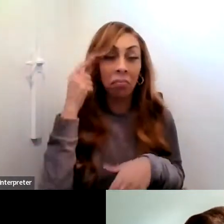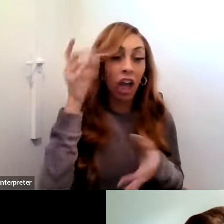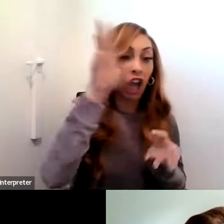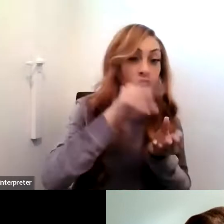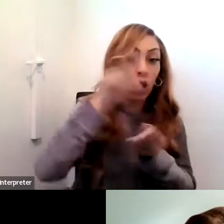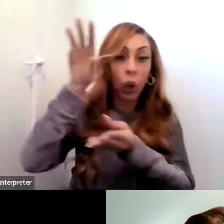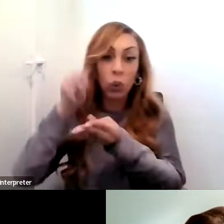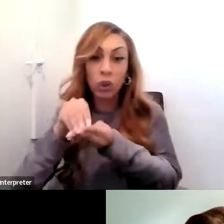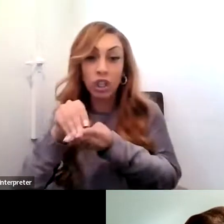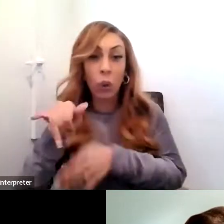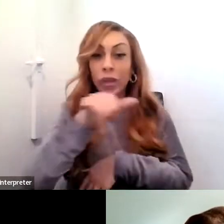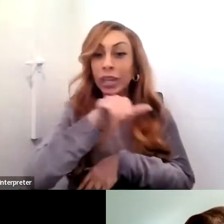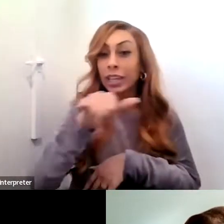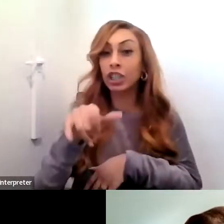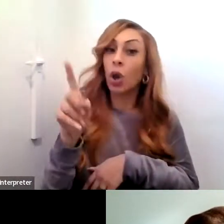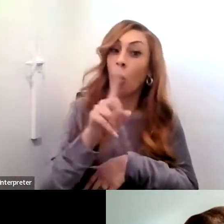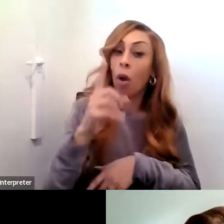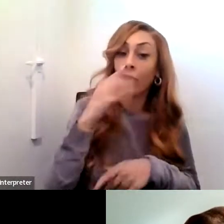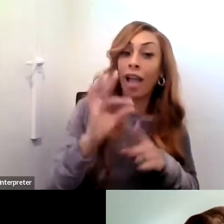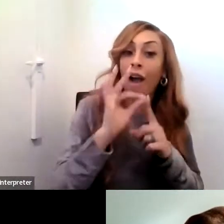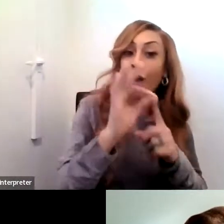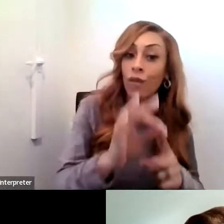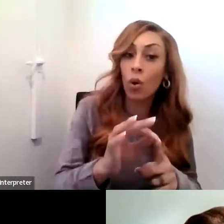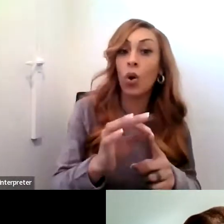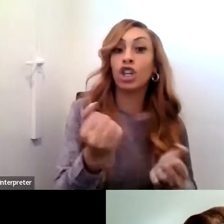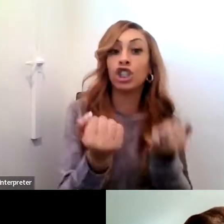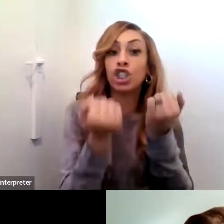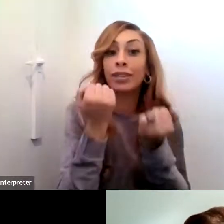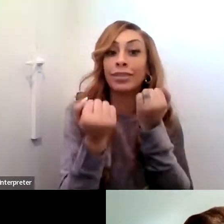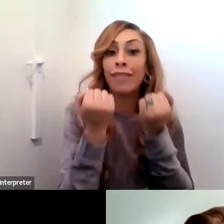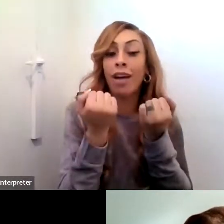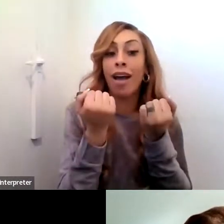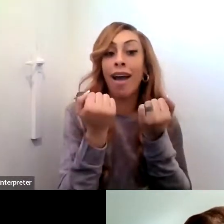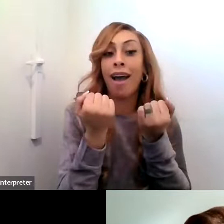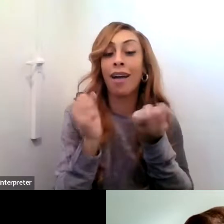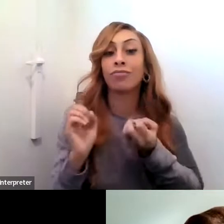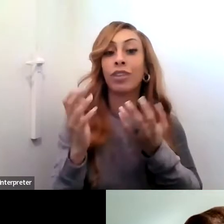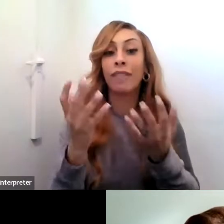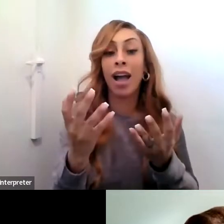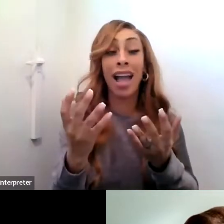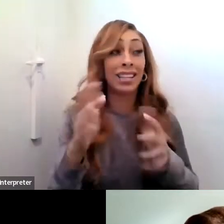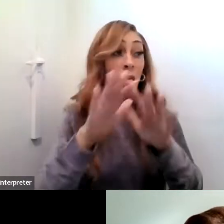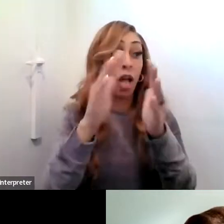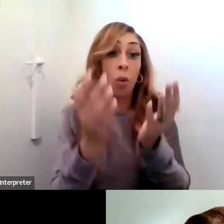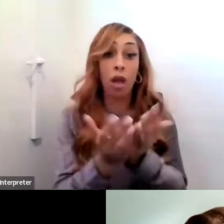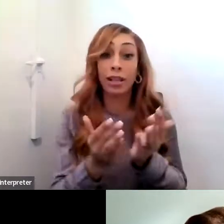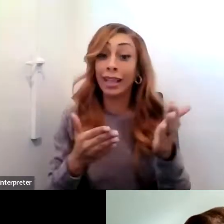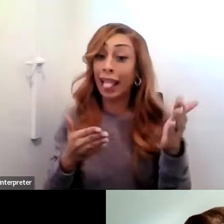about what you can afford and justify providing, in a world where there is very limited information.